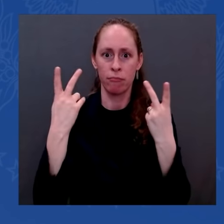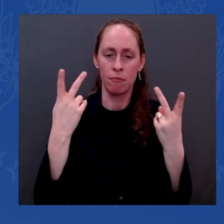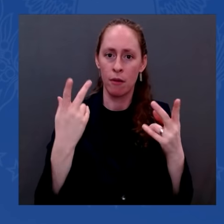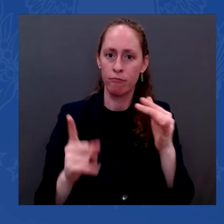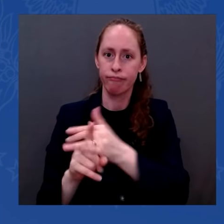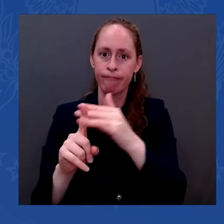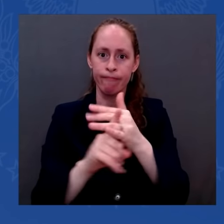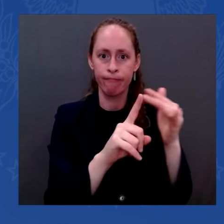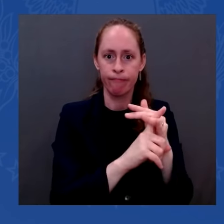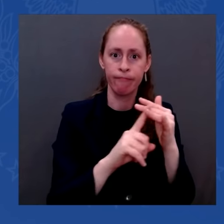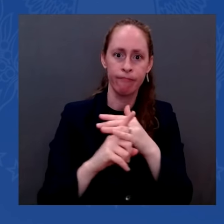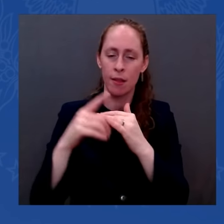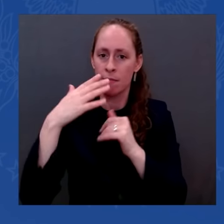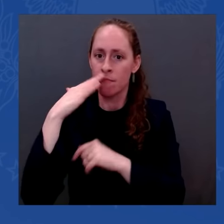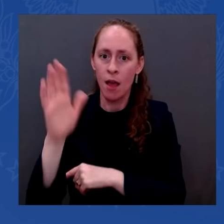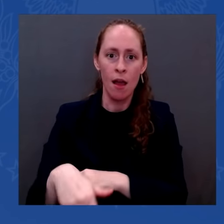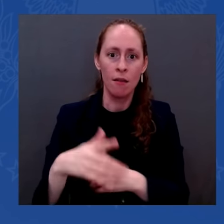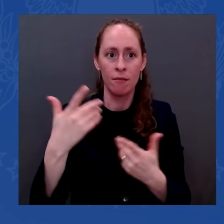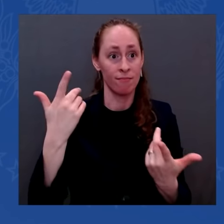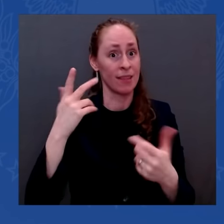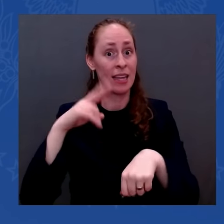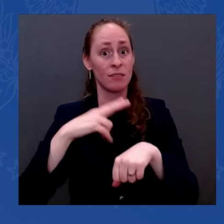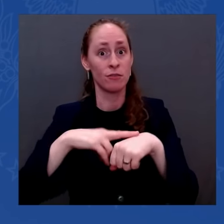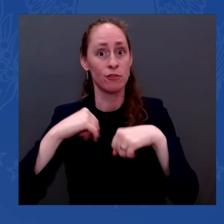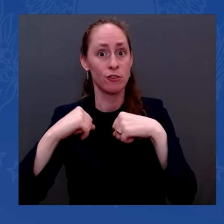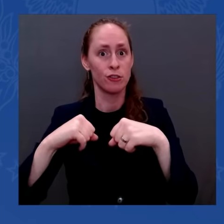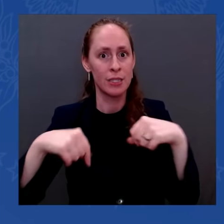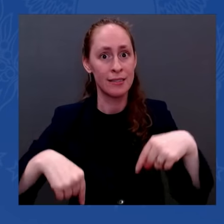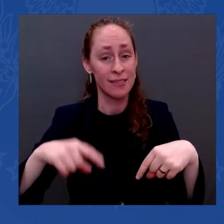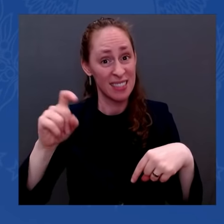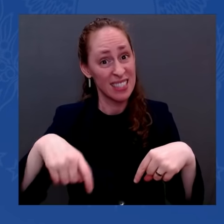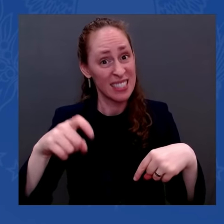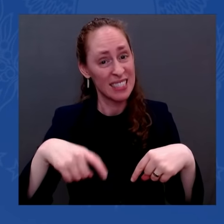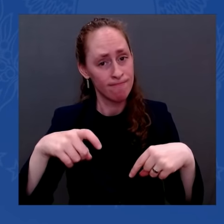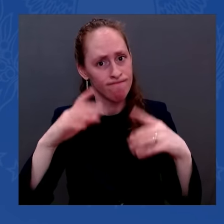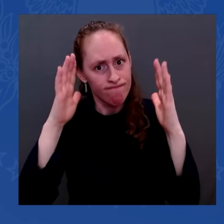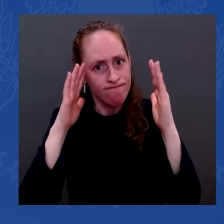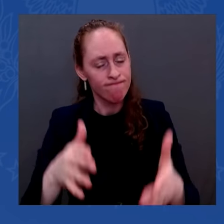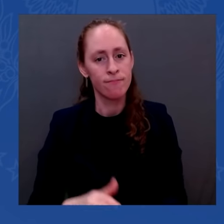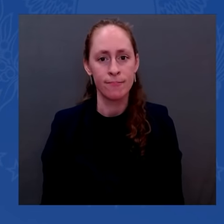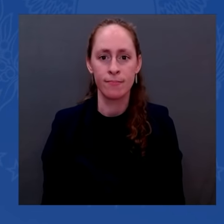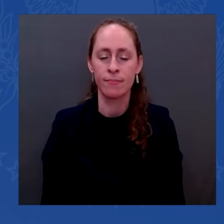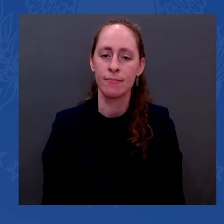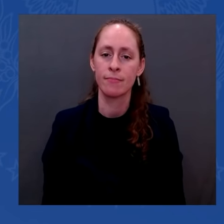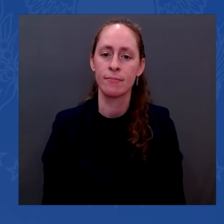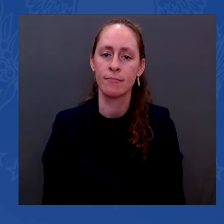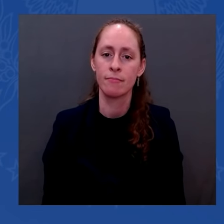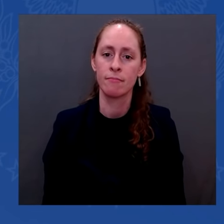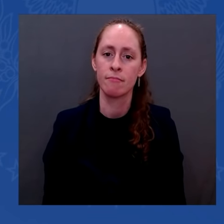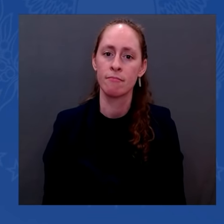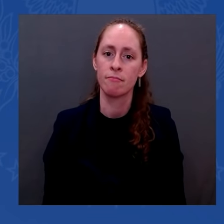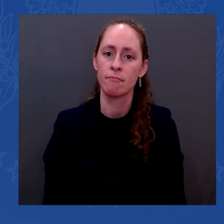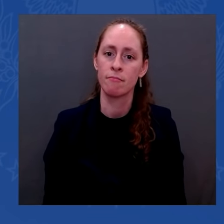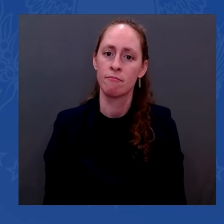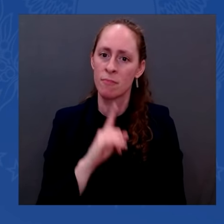and becoming more supply chain -- less dependent, but more independent in providing those domestic opportunities.